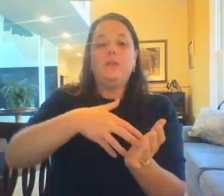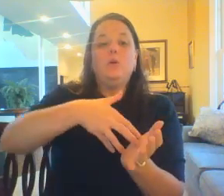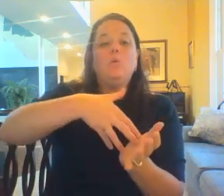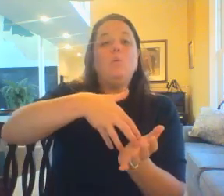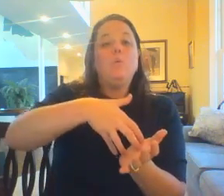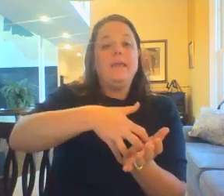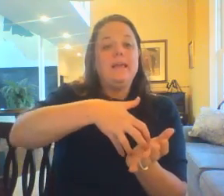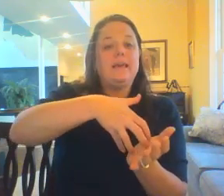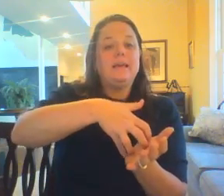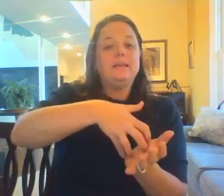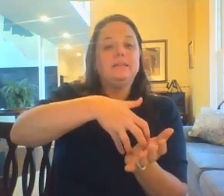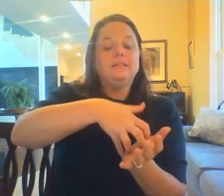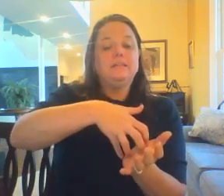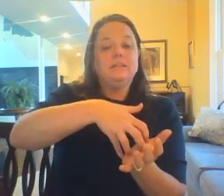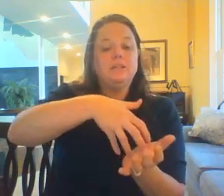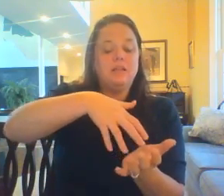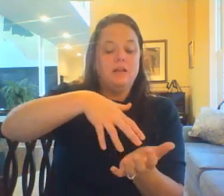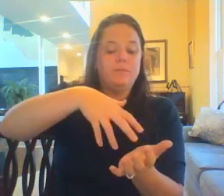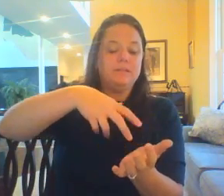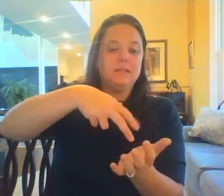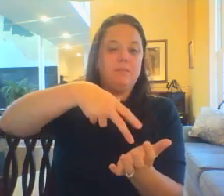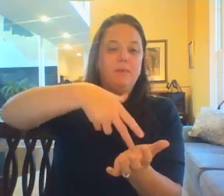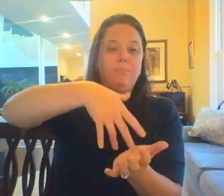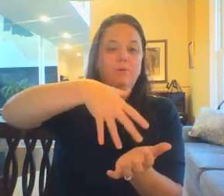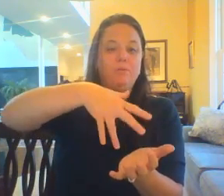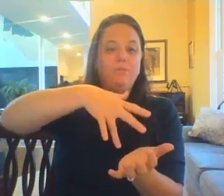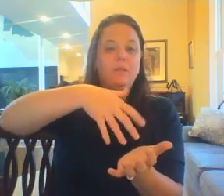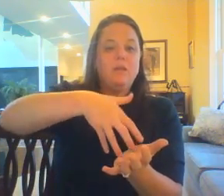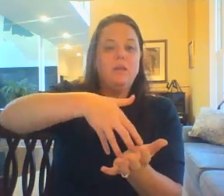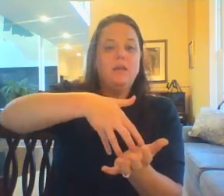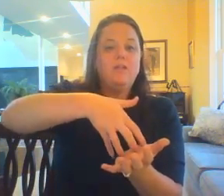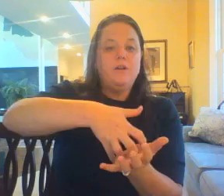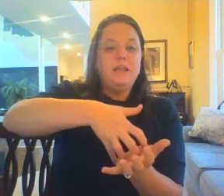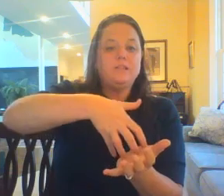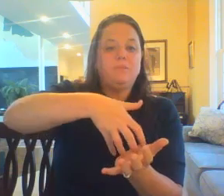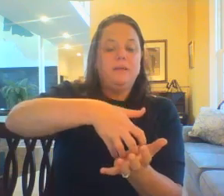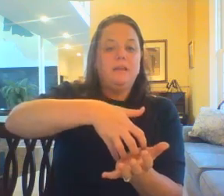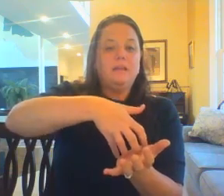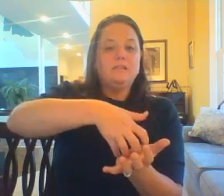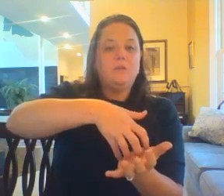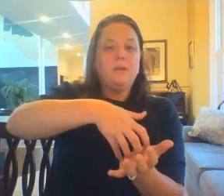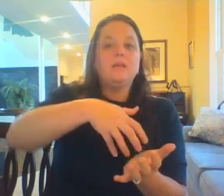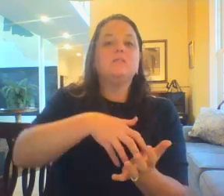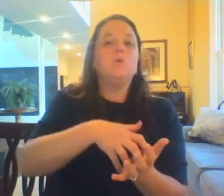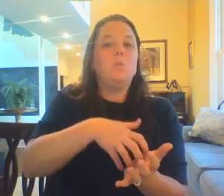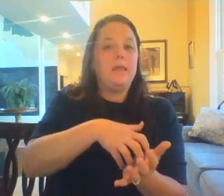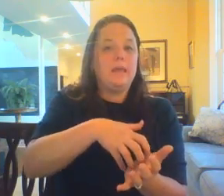we this is white people and their knees